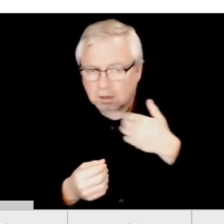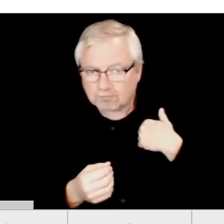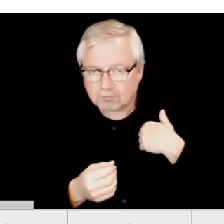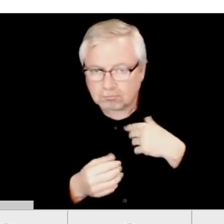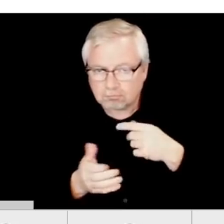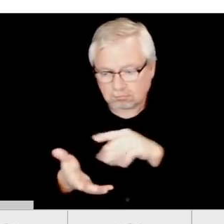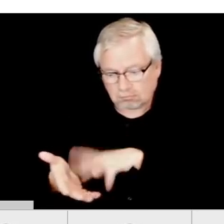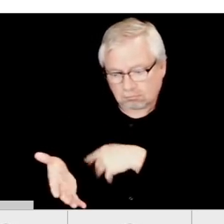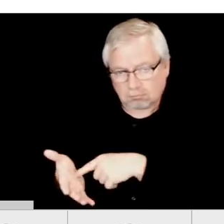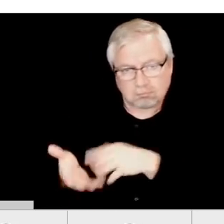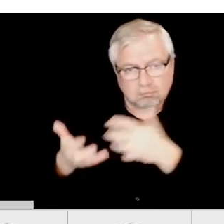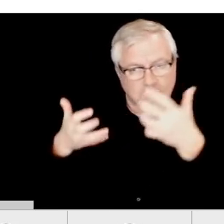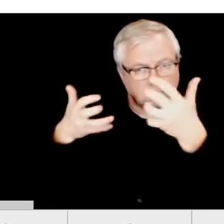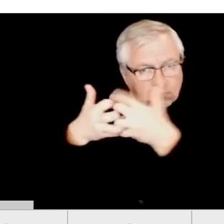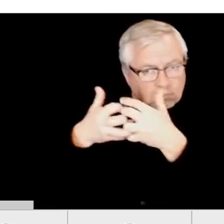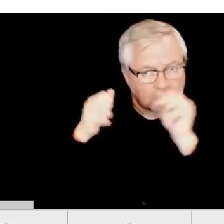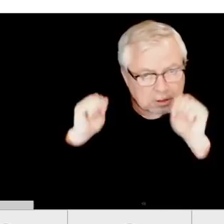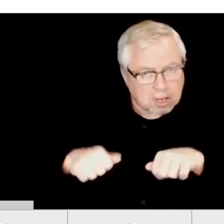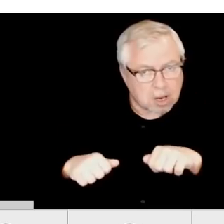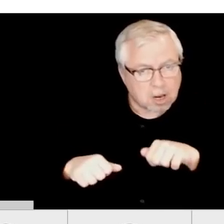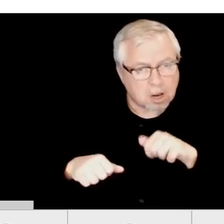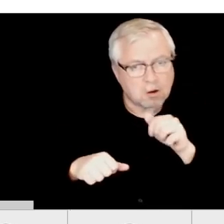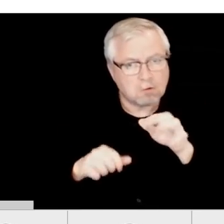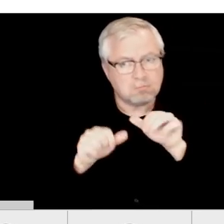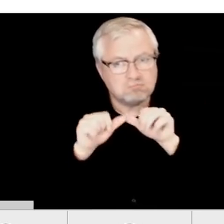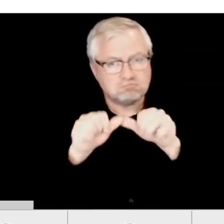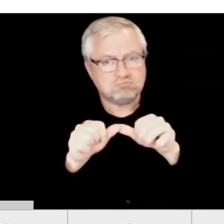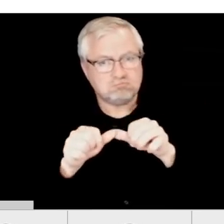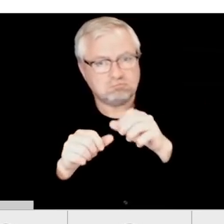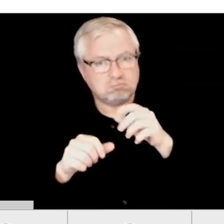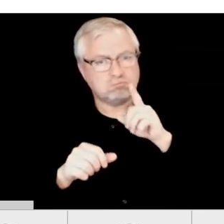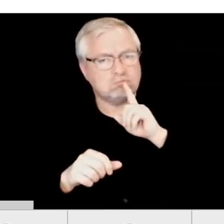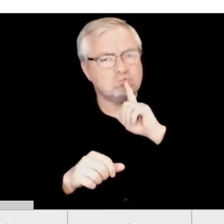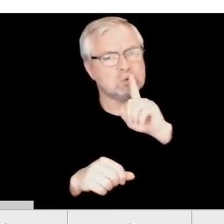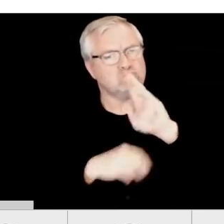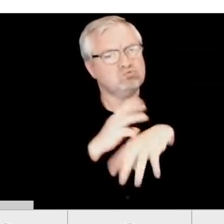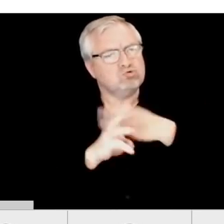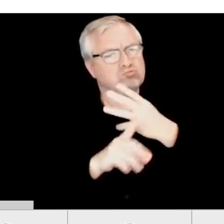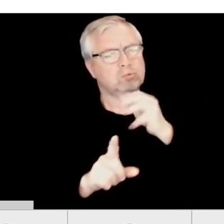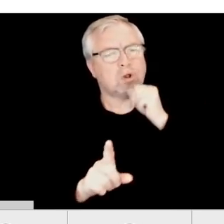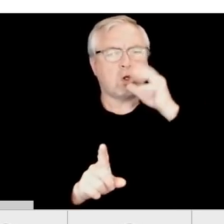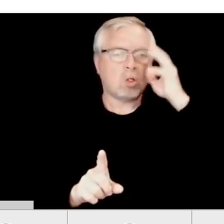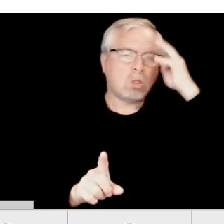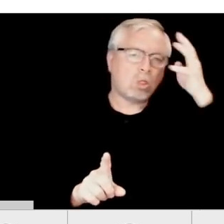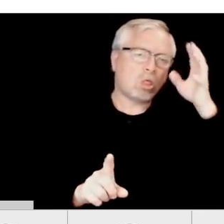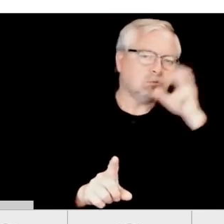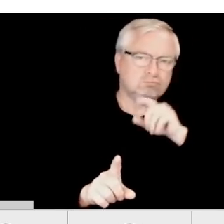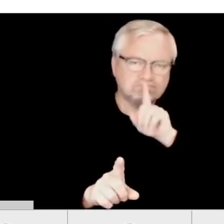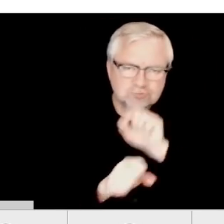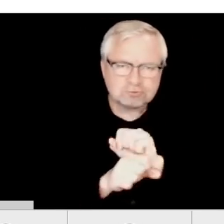as possible the real world, still remembering that it's an abstraction of